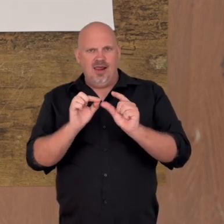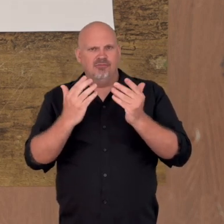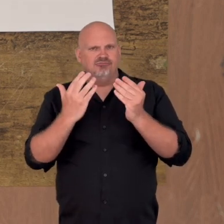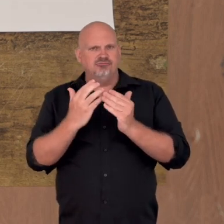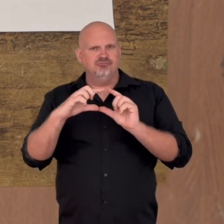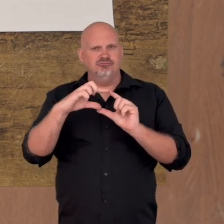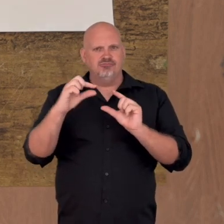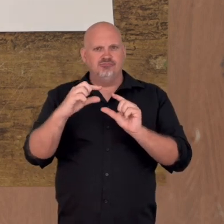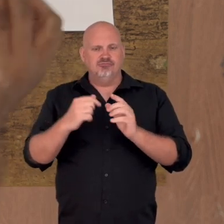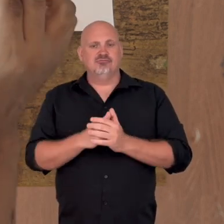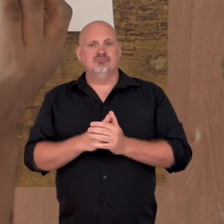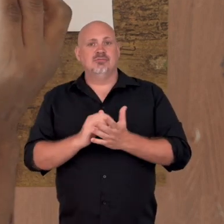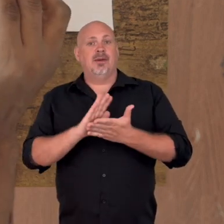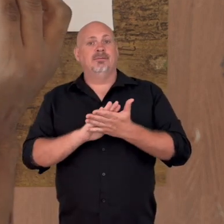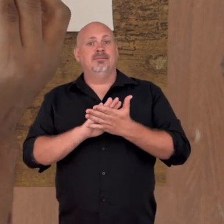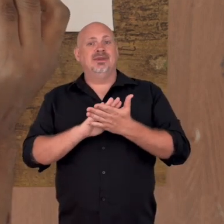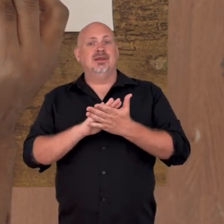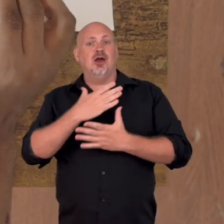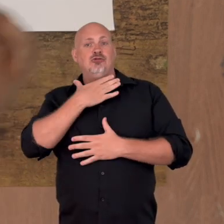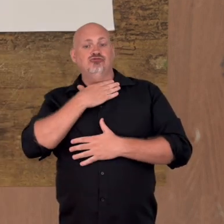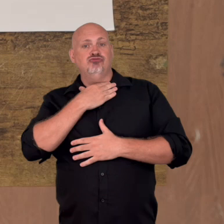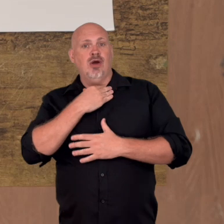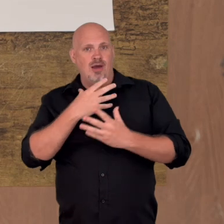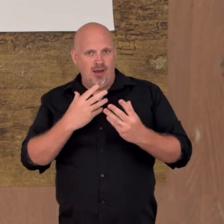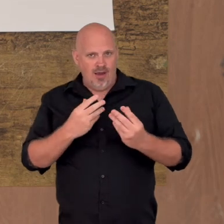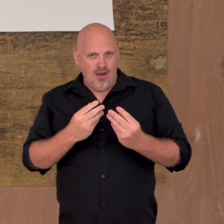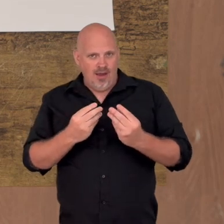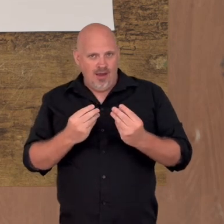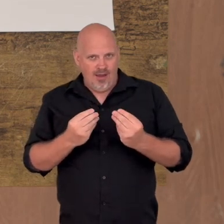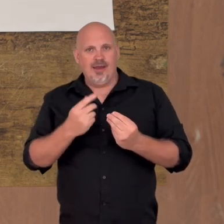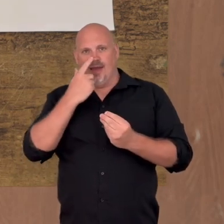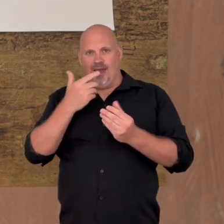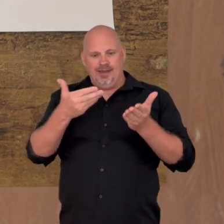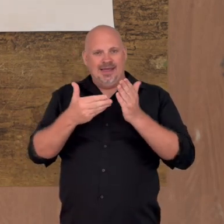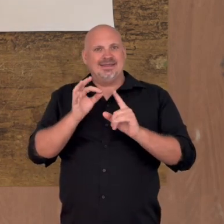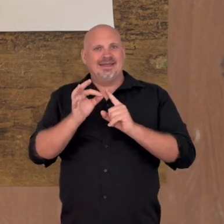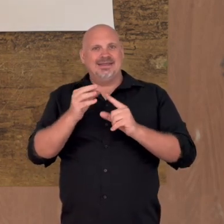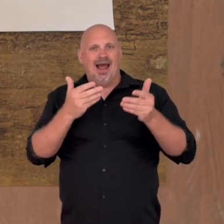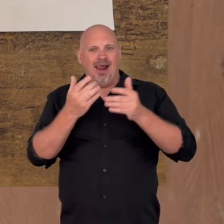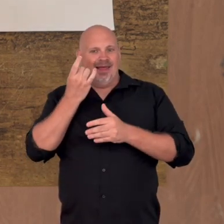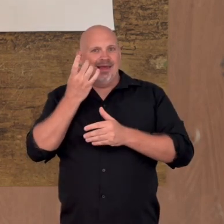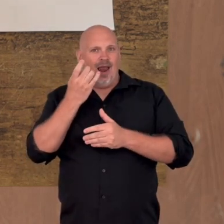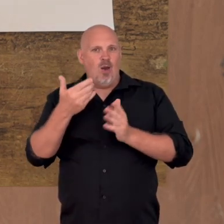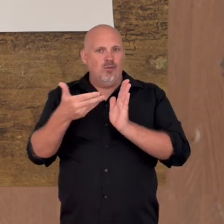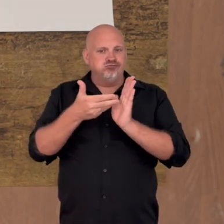all the yellow details or every other detail so let's do that so just trust yourself